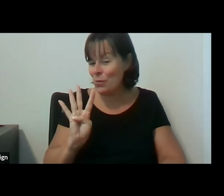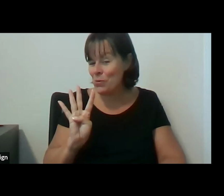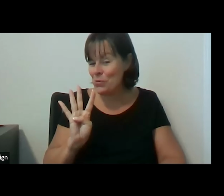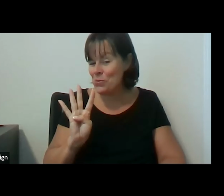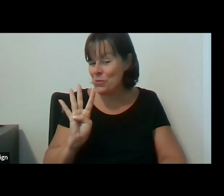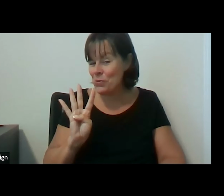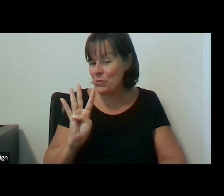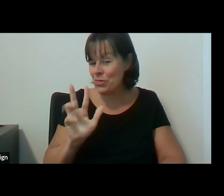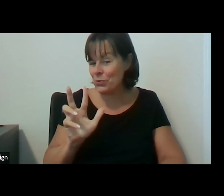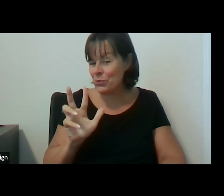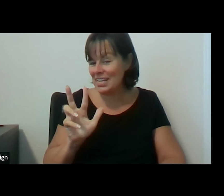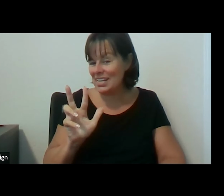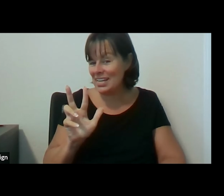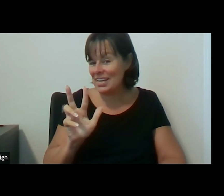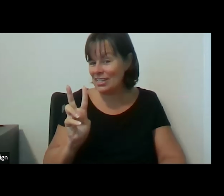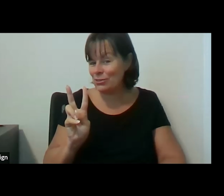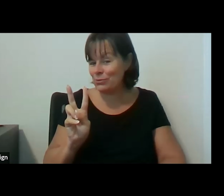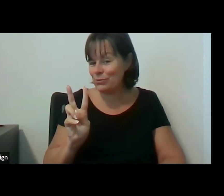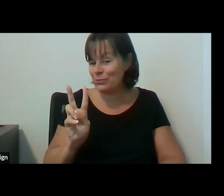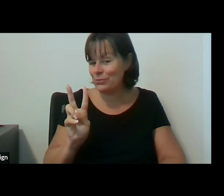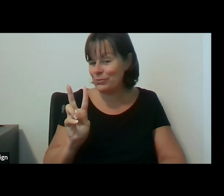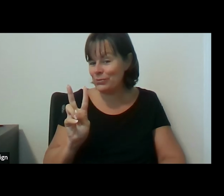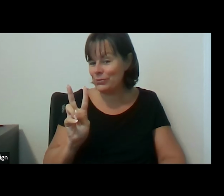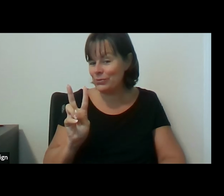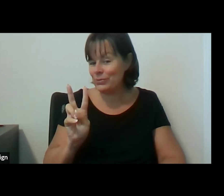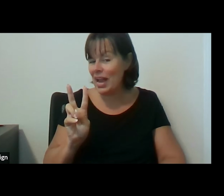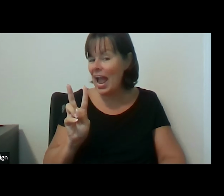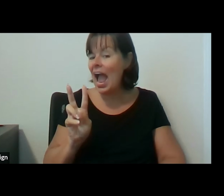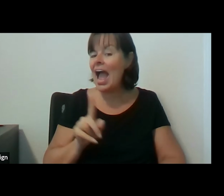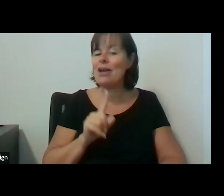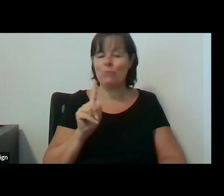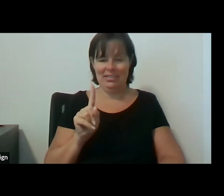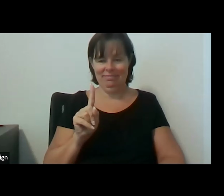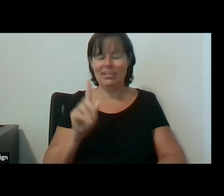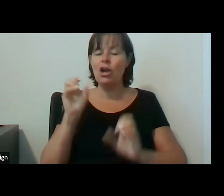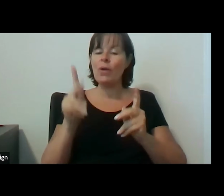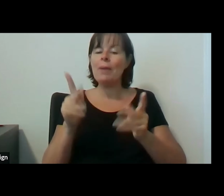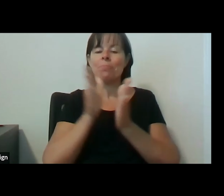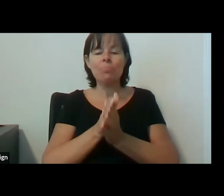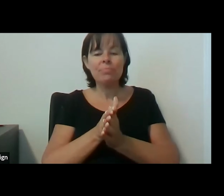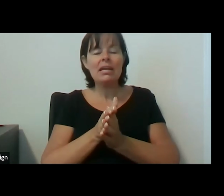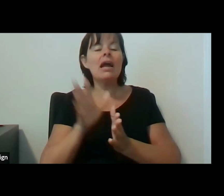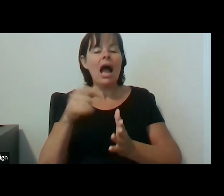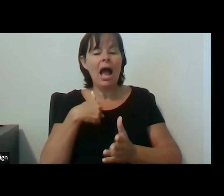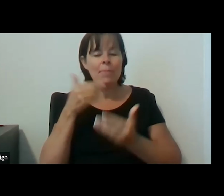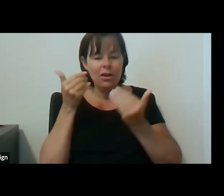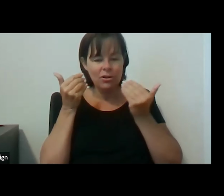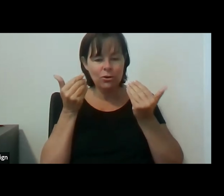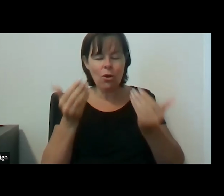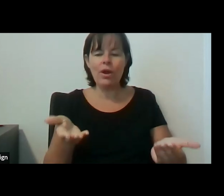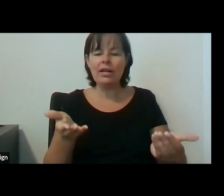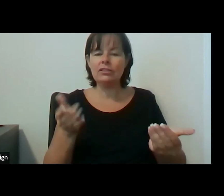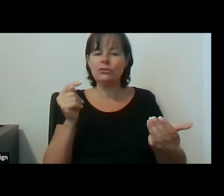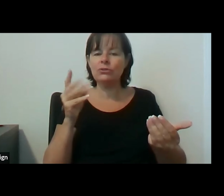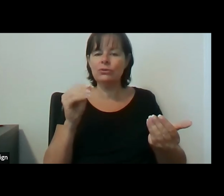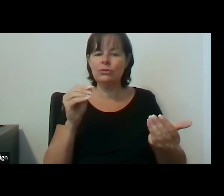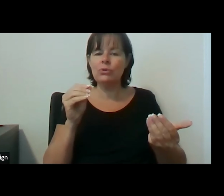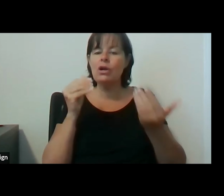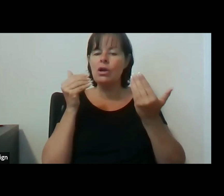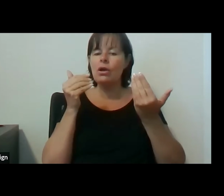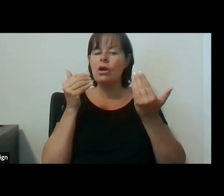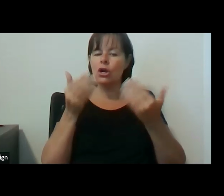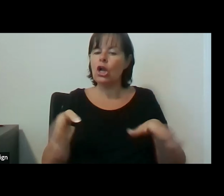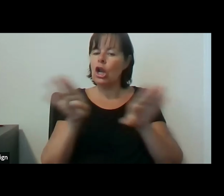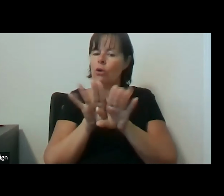three two and one all right in that case I'm going to just close out a little early y'all will get